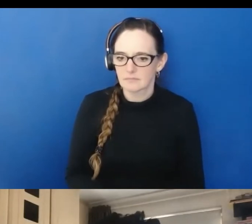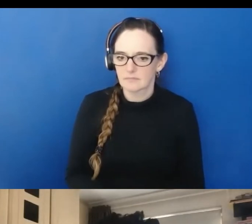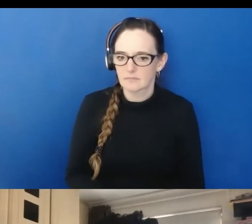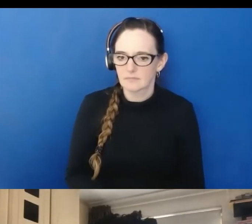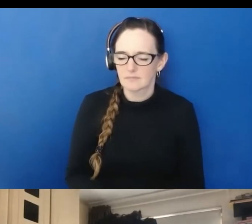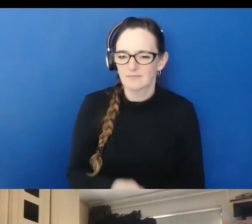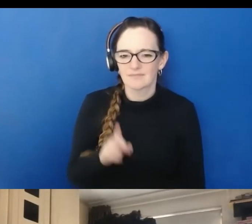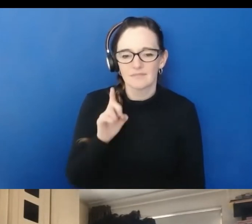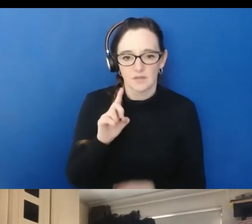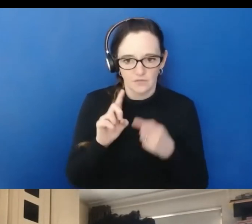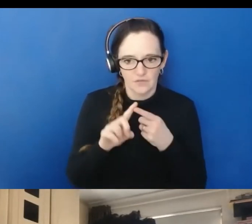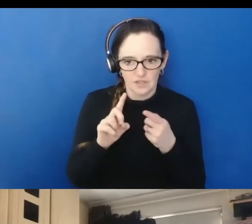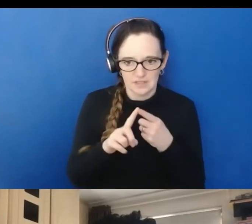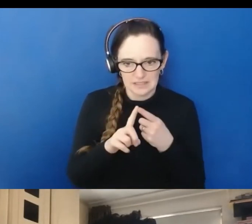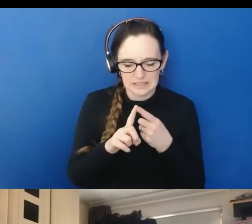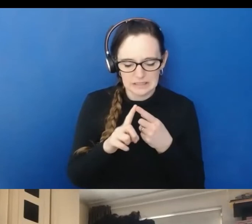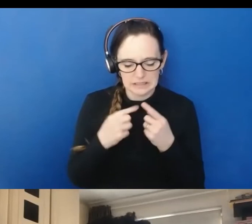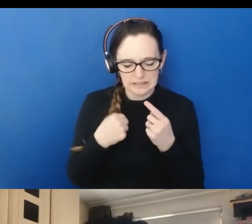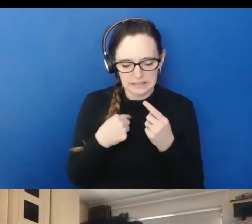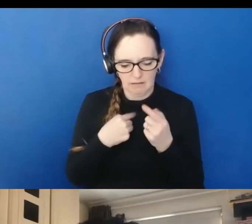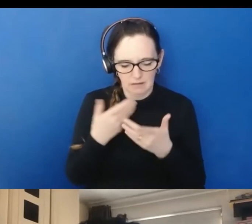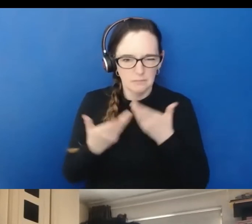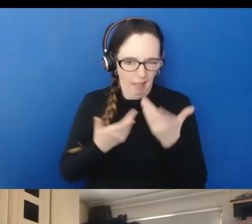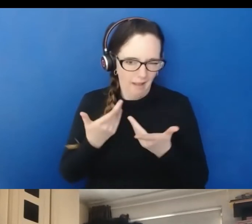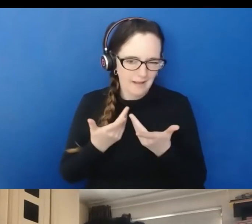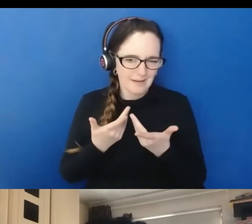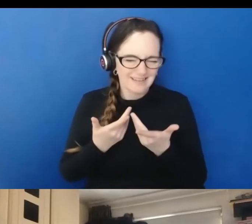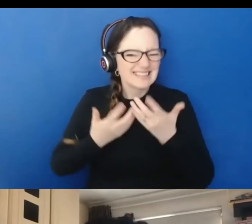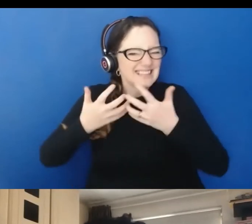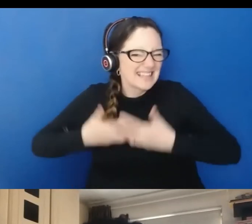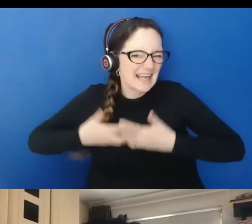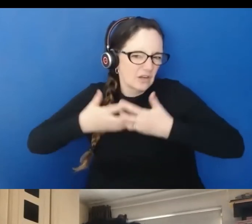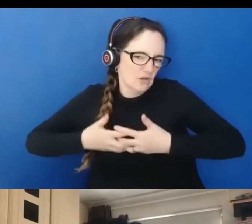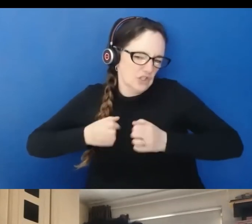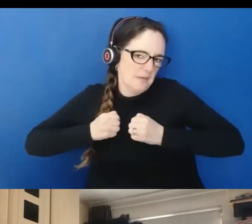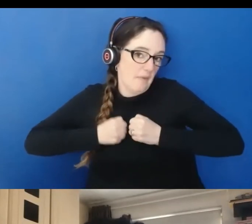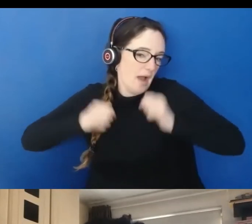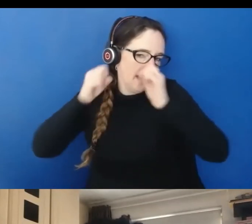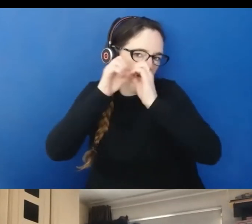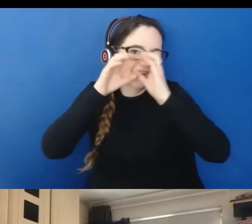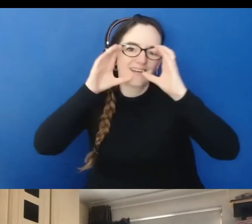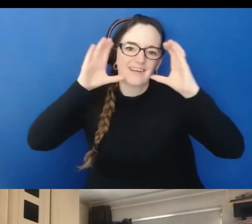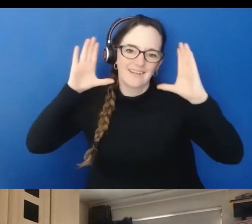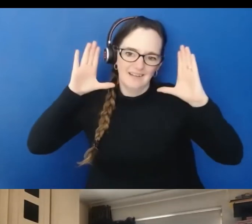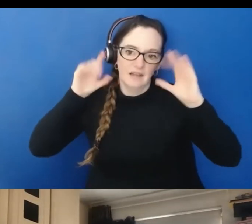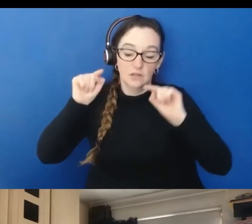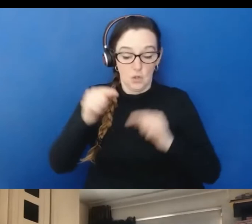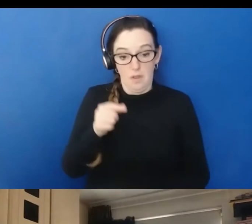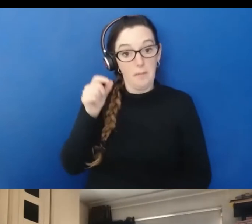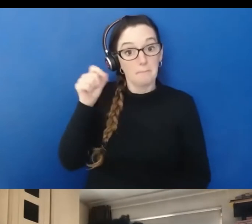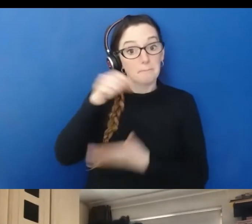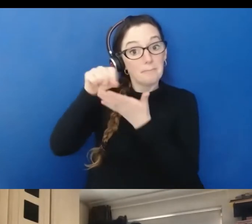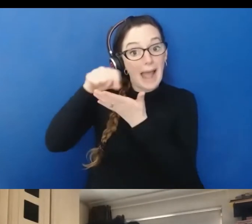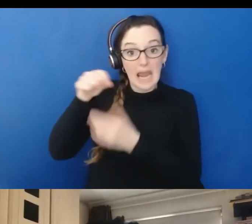how I understand technology. You know, this pen is also technology to me.